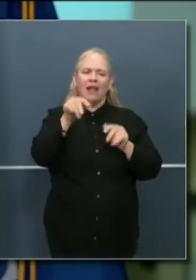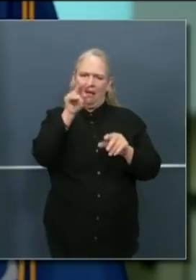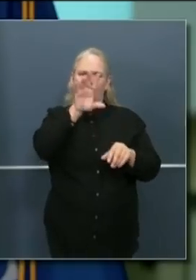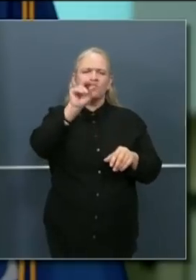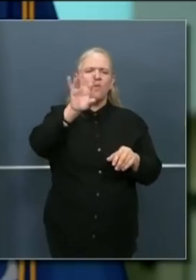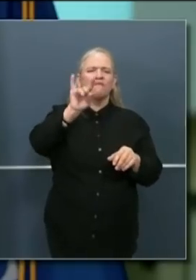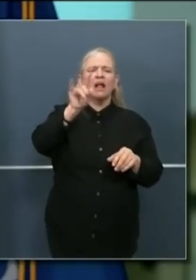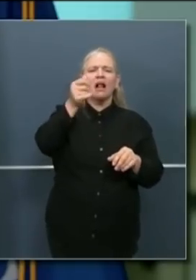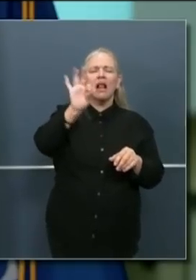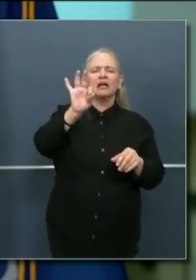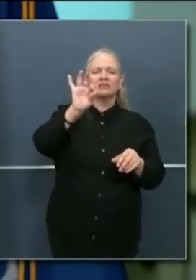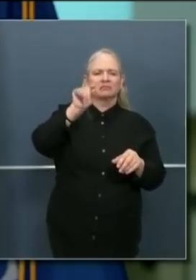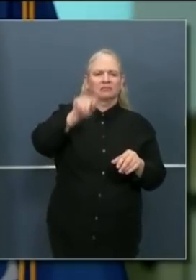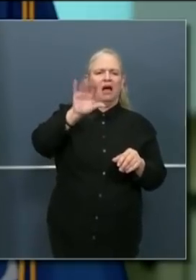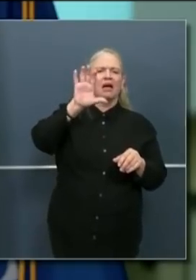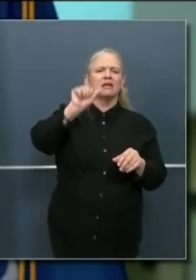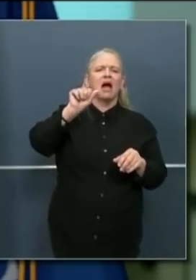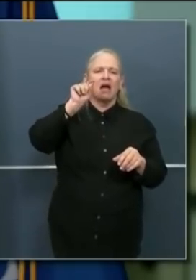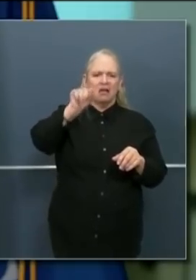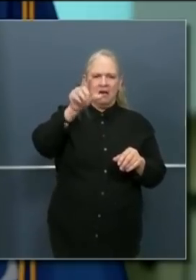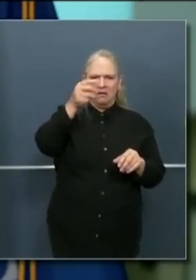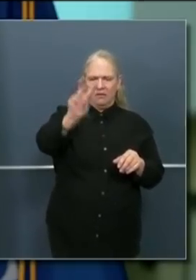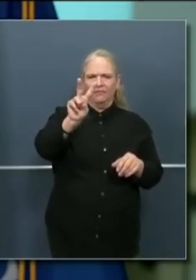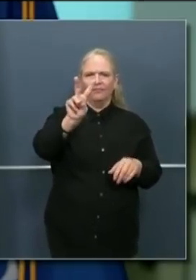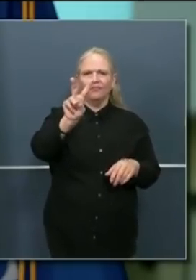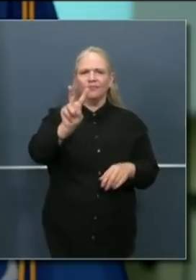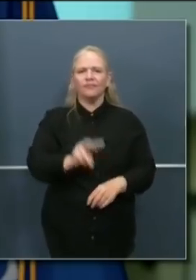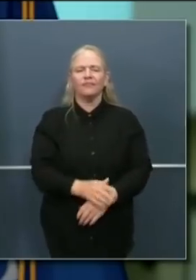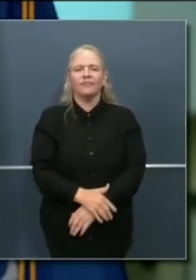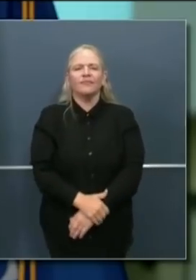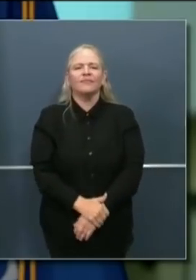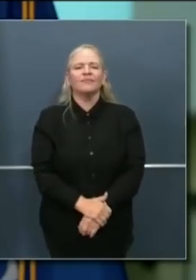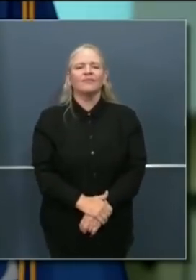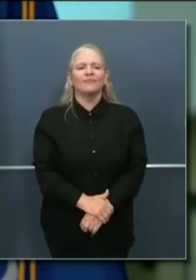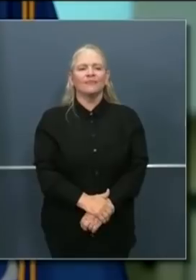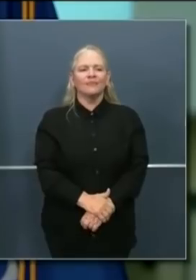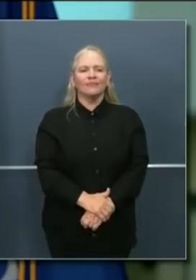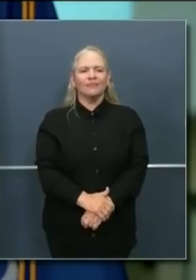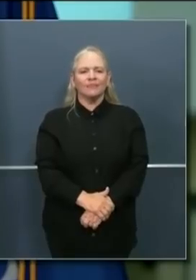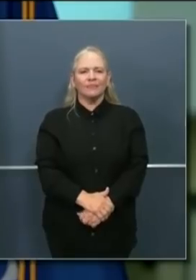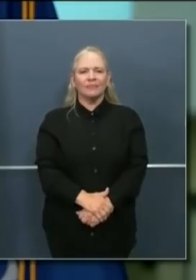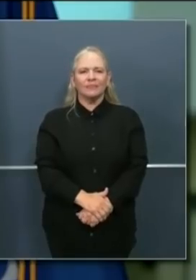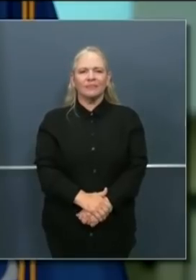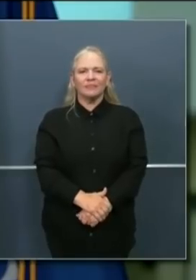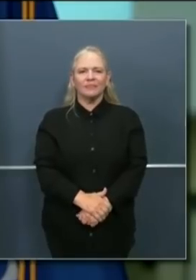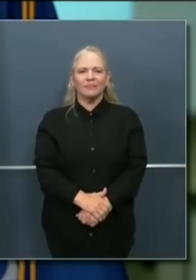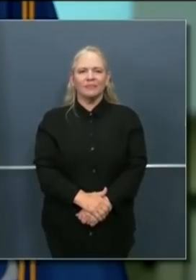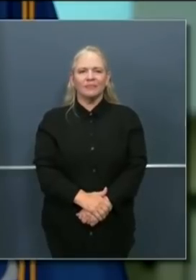MONITORING OF EFFECTIVENESS IN WHAT THE RULES AND GUIDELINES